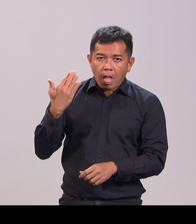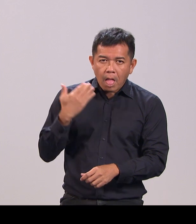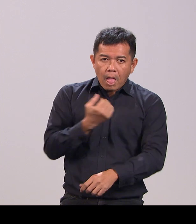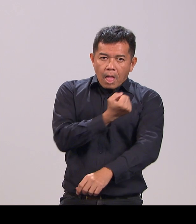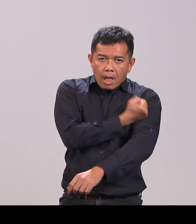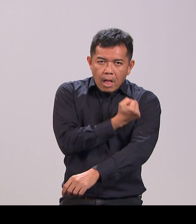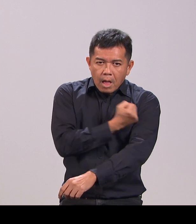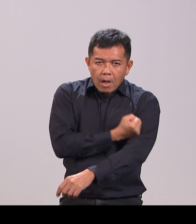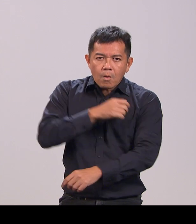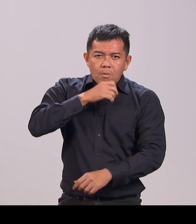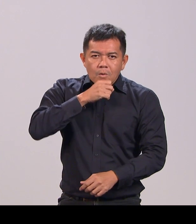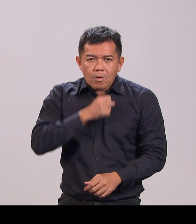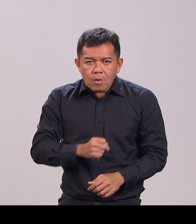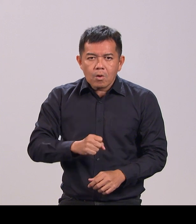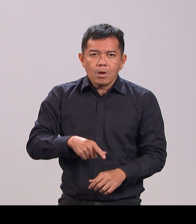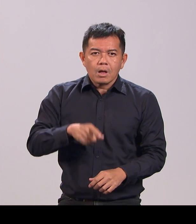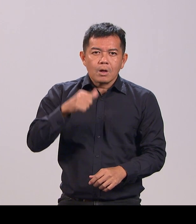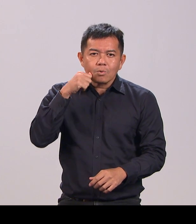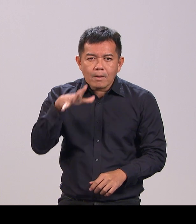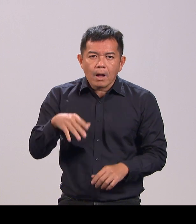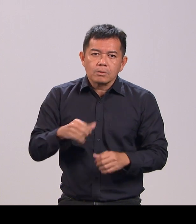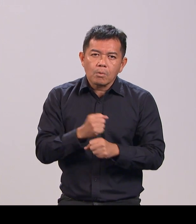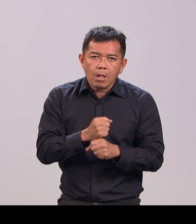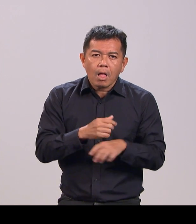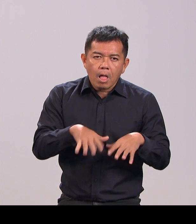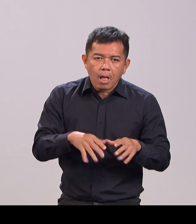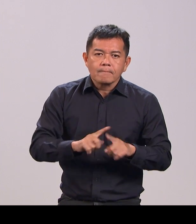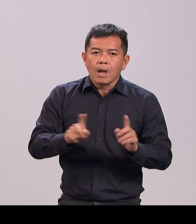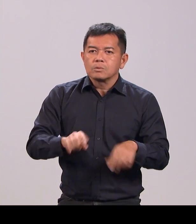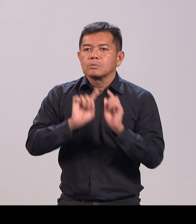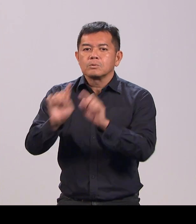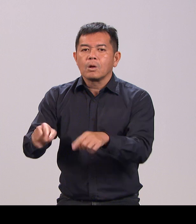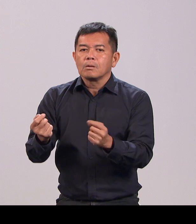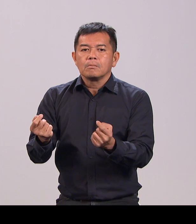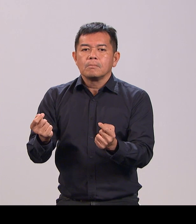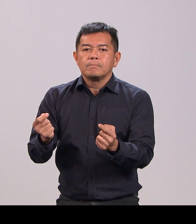but nowadays the women are out at work, so they do not have time to make Chapati any more every day.